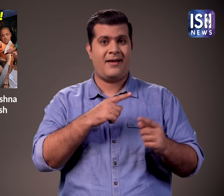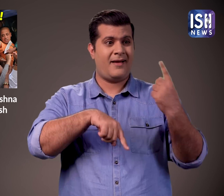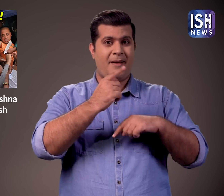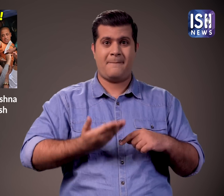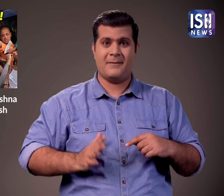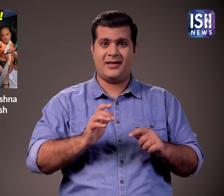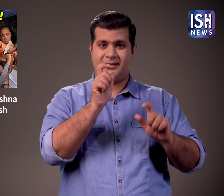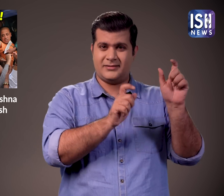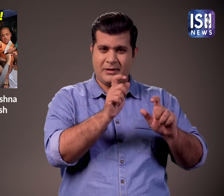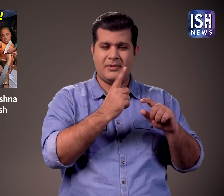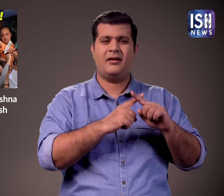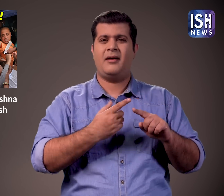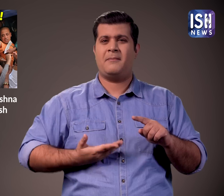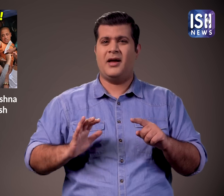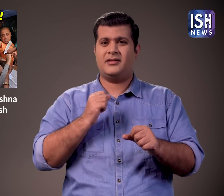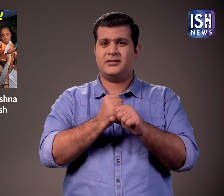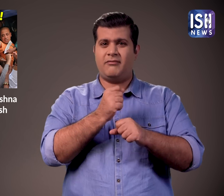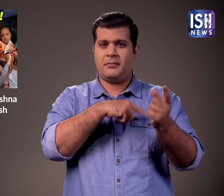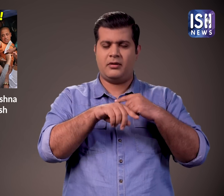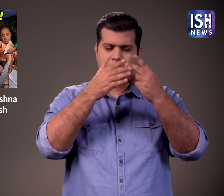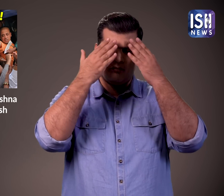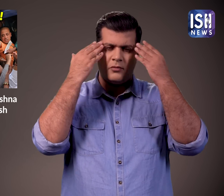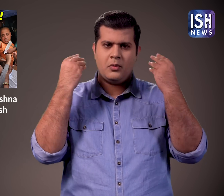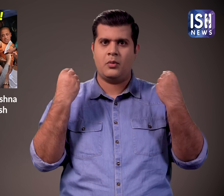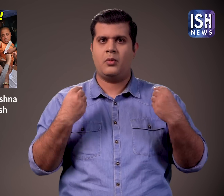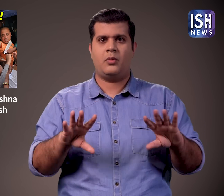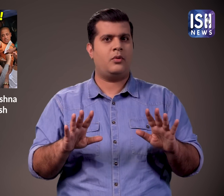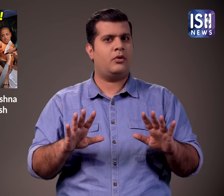People of Bangladesh and their government has forgotten all this